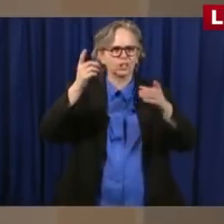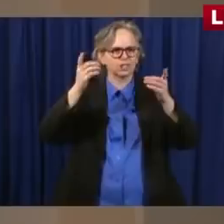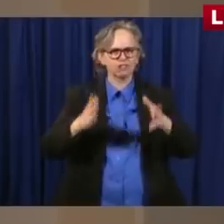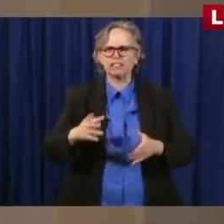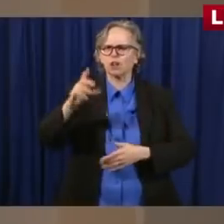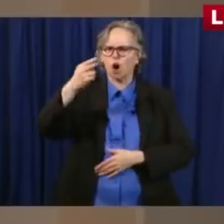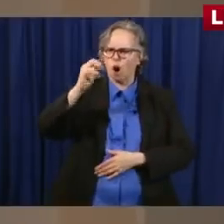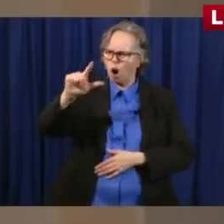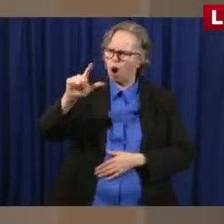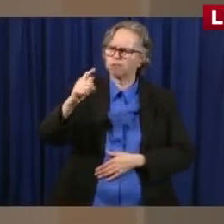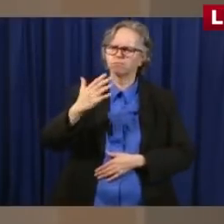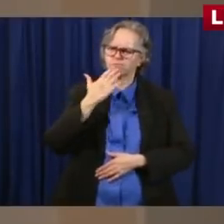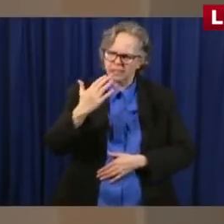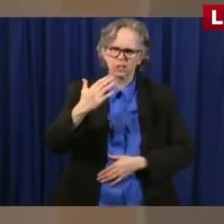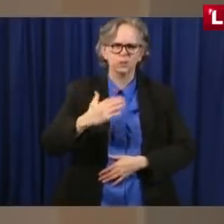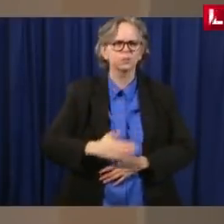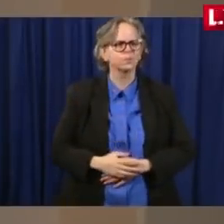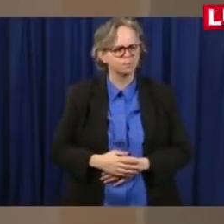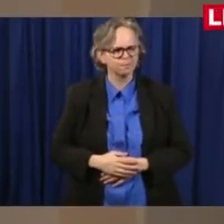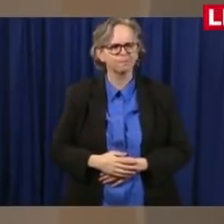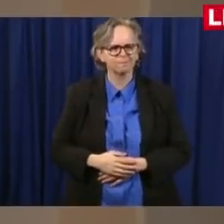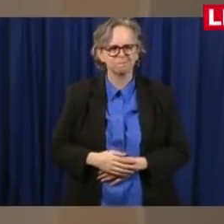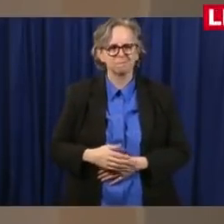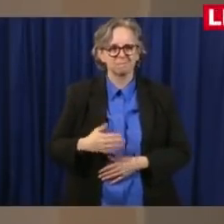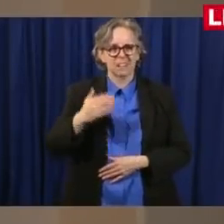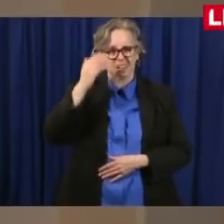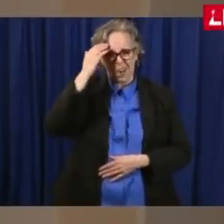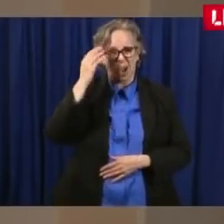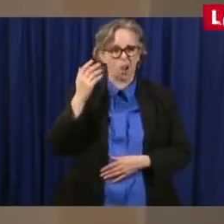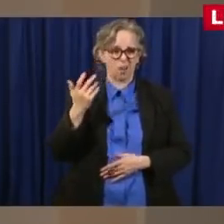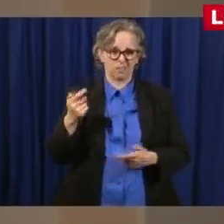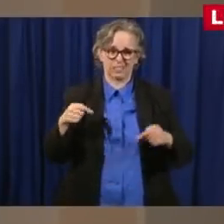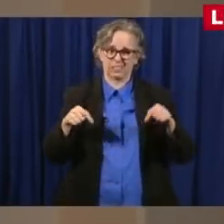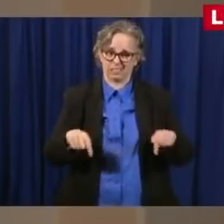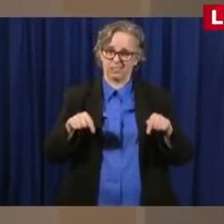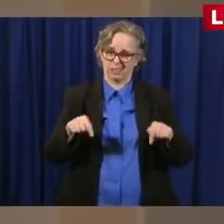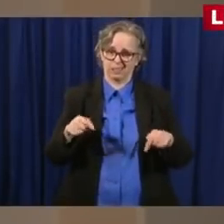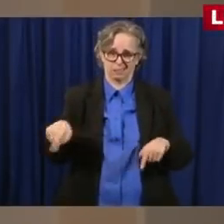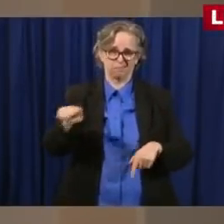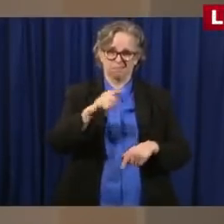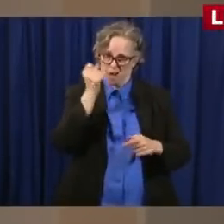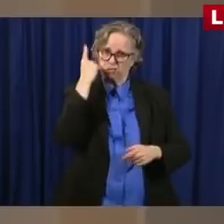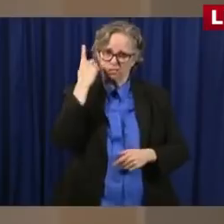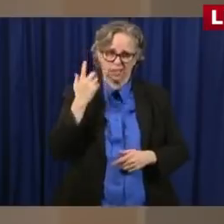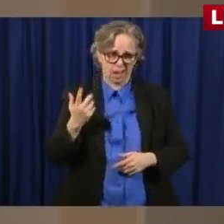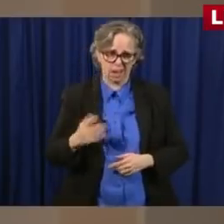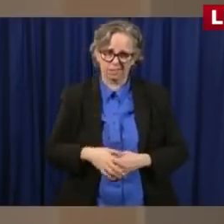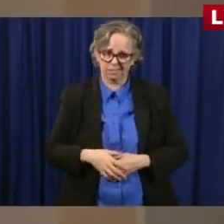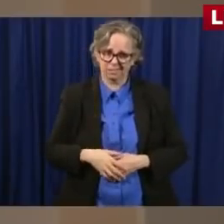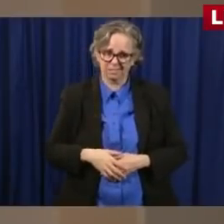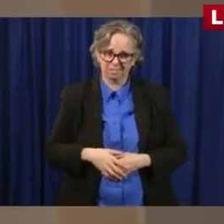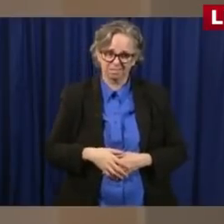THANK YOU, GOVERNOR. AND THANK YOU, DIRECTOR HALL.